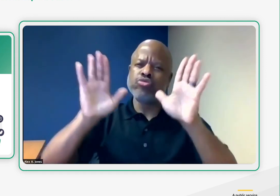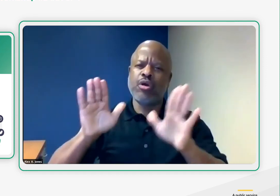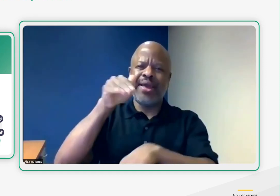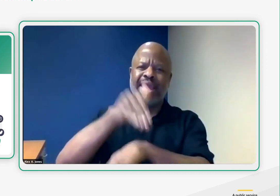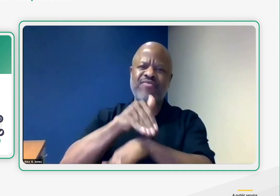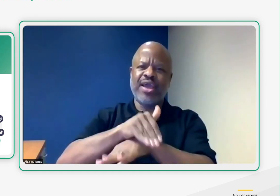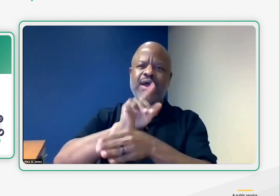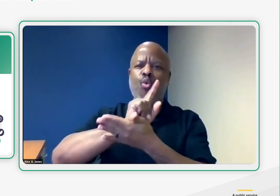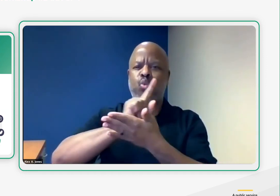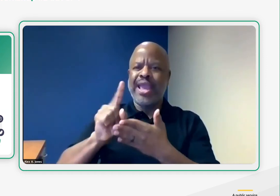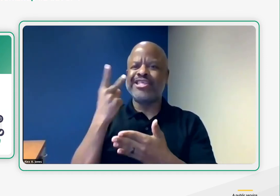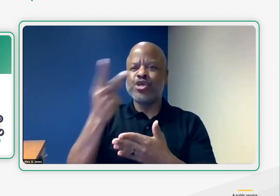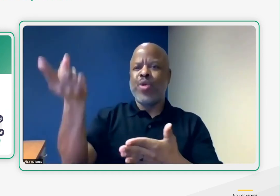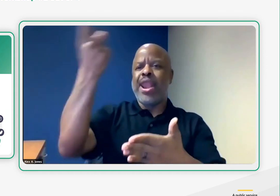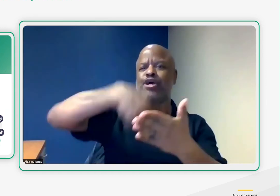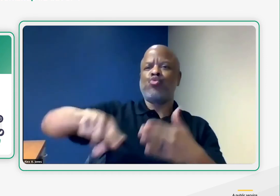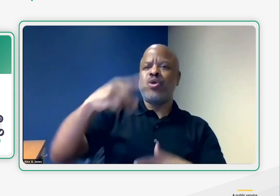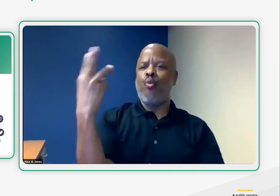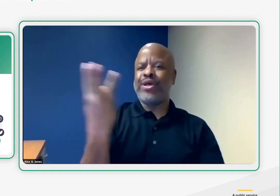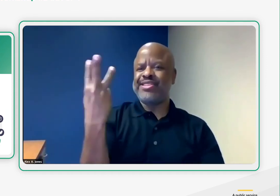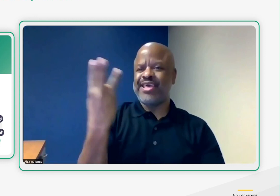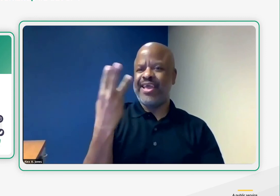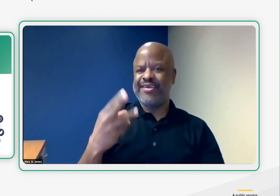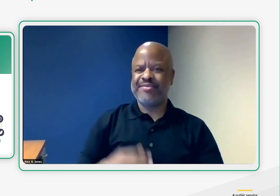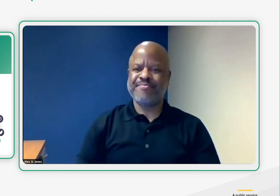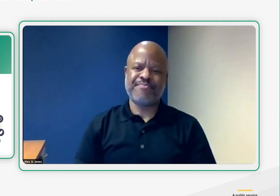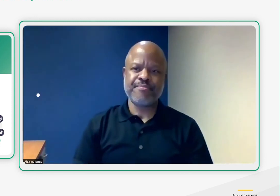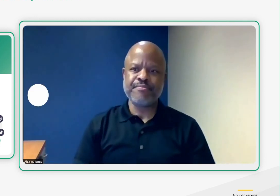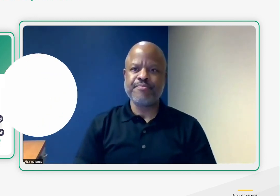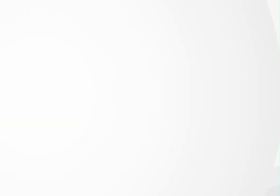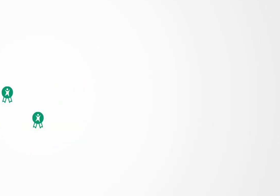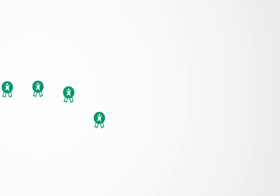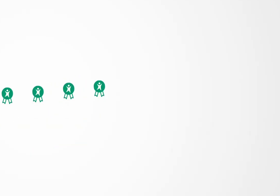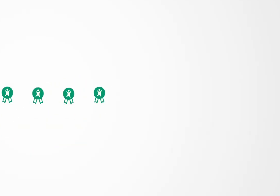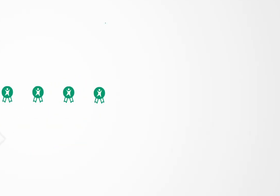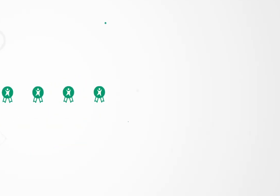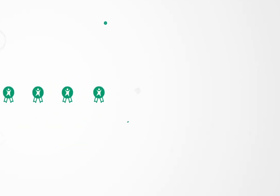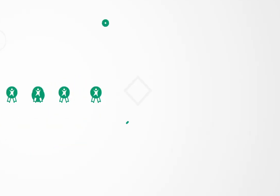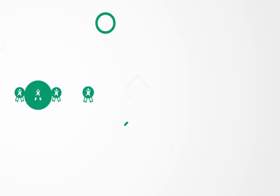You guys have a wonderful week. Have a wonderful rest of your week, and we will see you next week. [END OF WEBINAR]